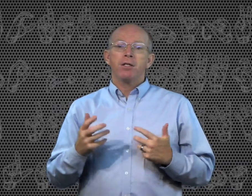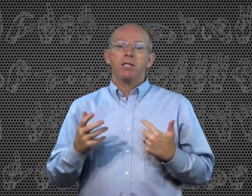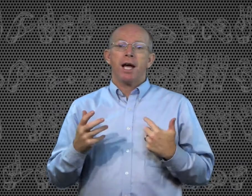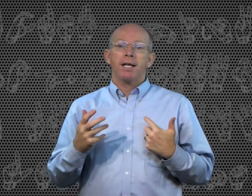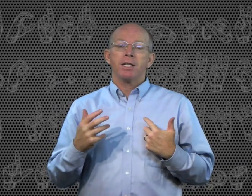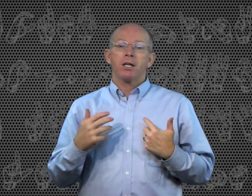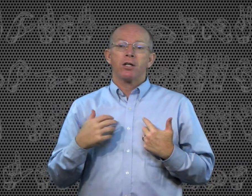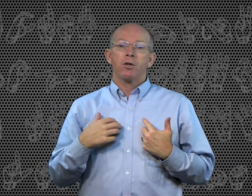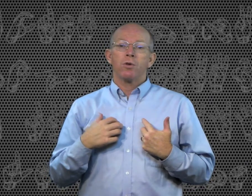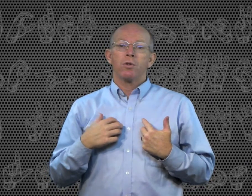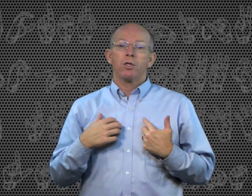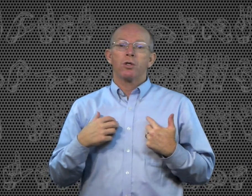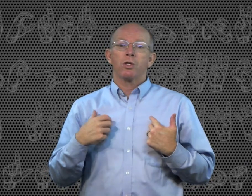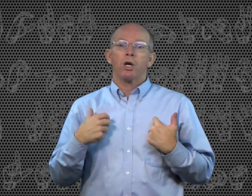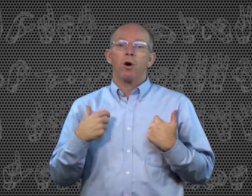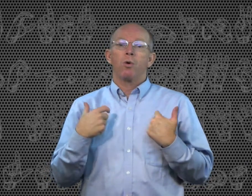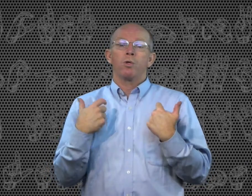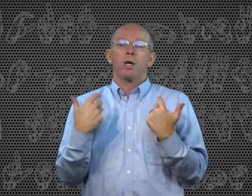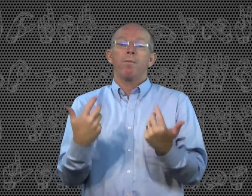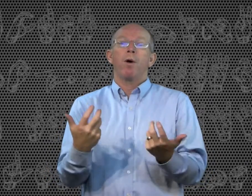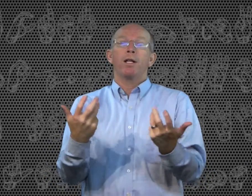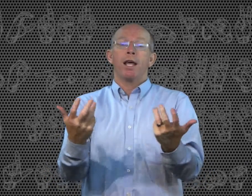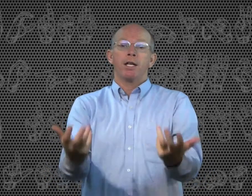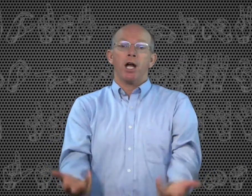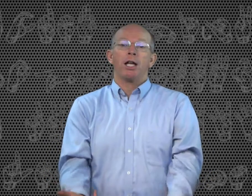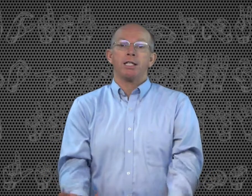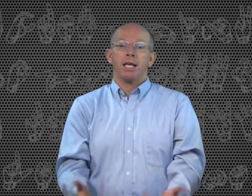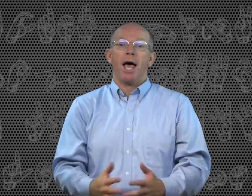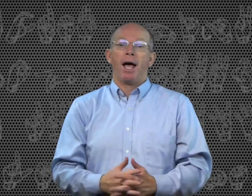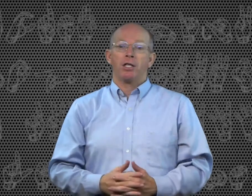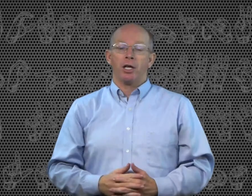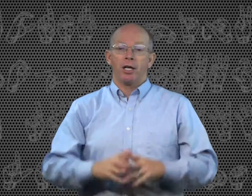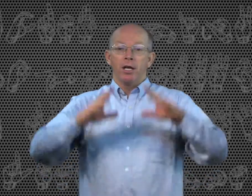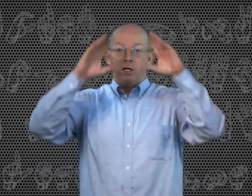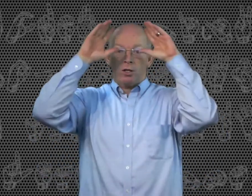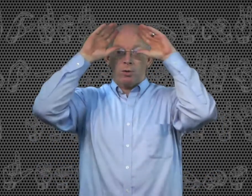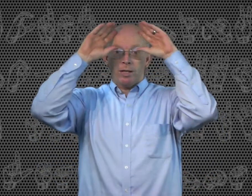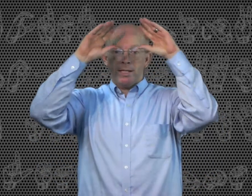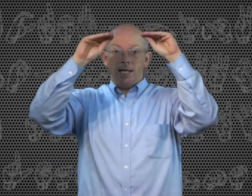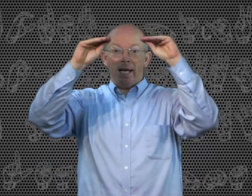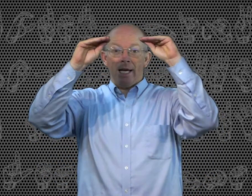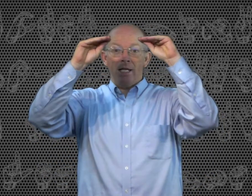These are signs that are used to show someone who does the action.